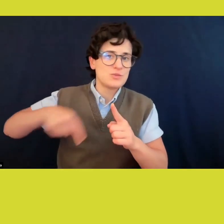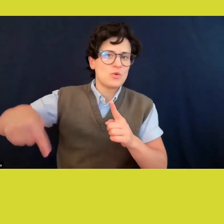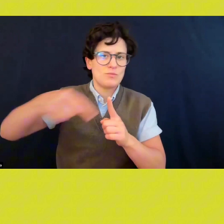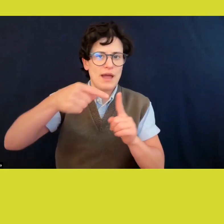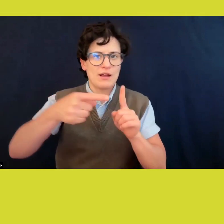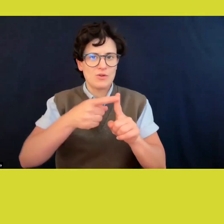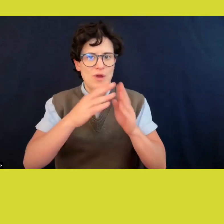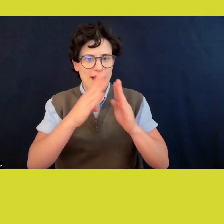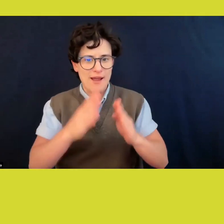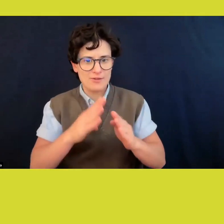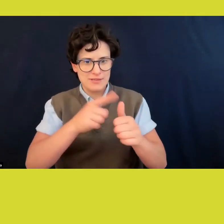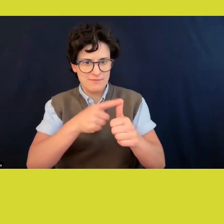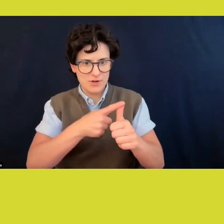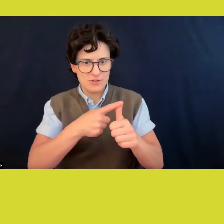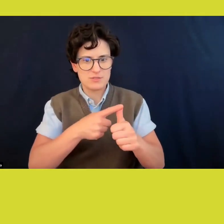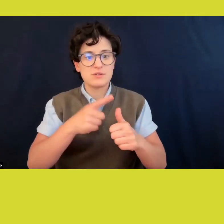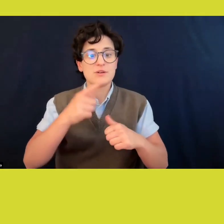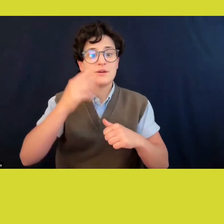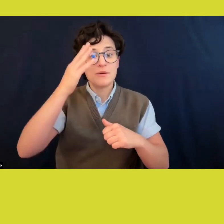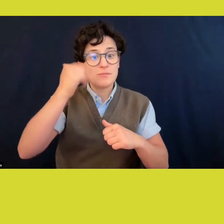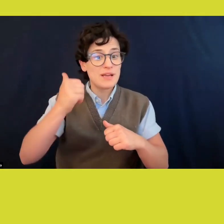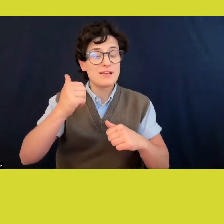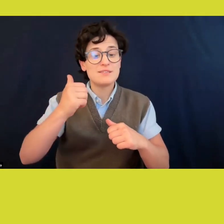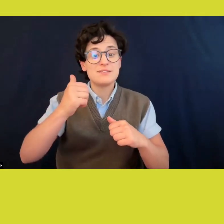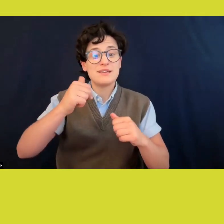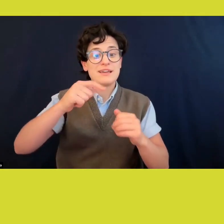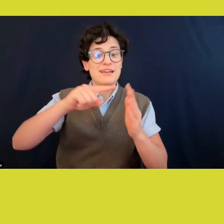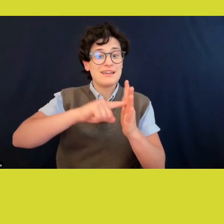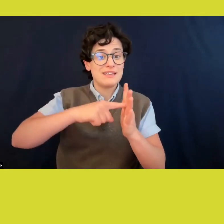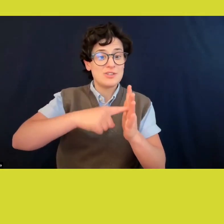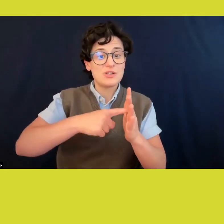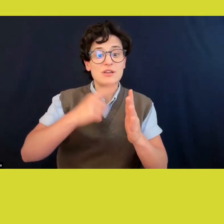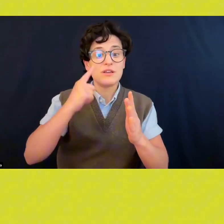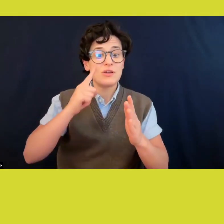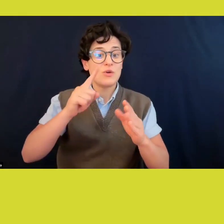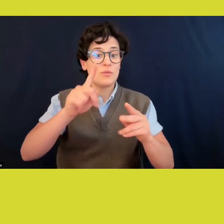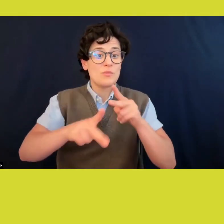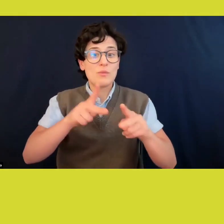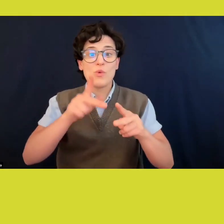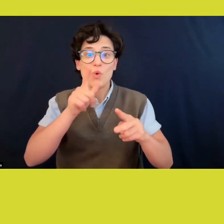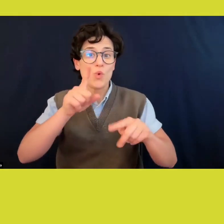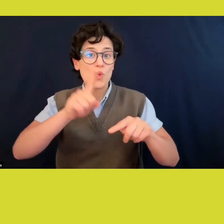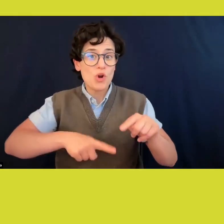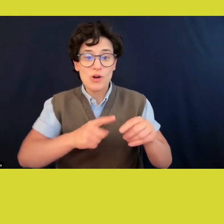those people who couldn't make it up the stairs, I was actually working in a program that would take the